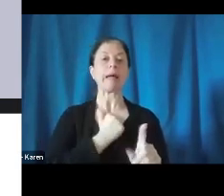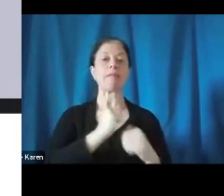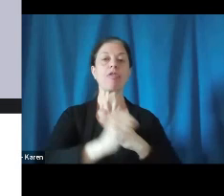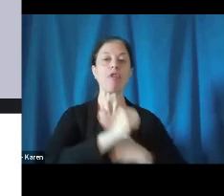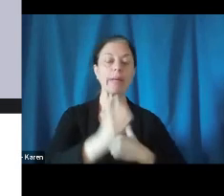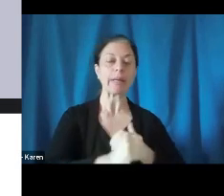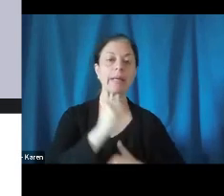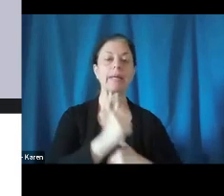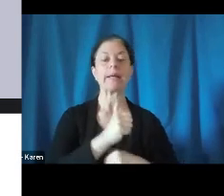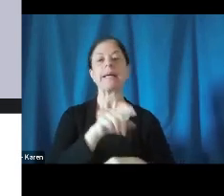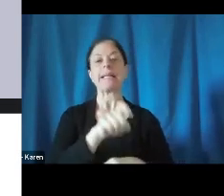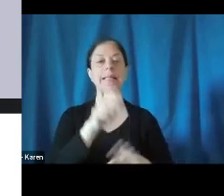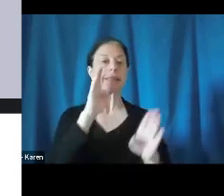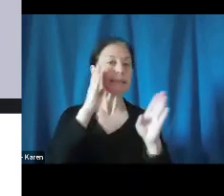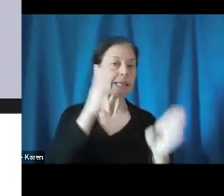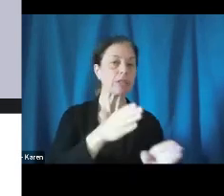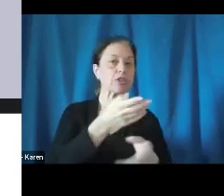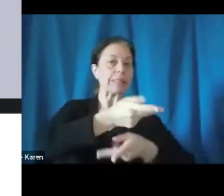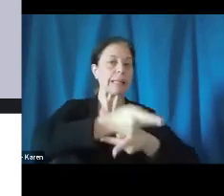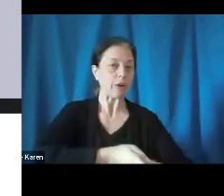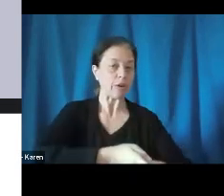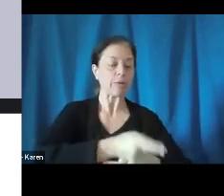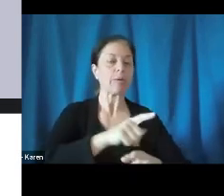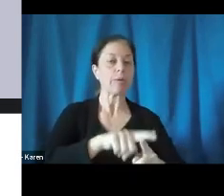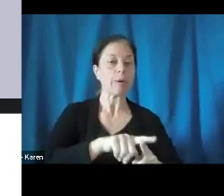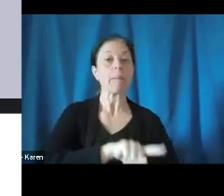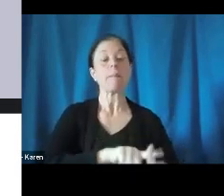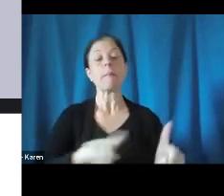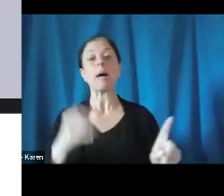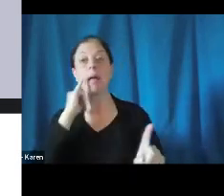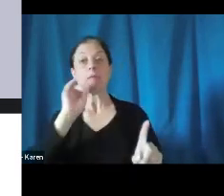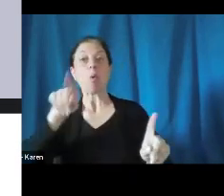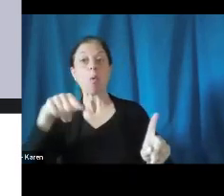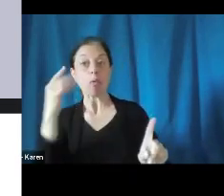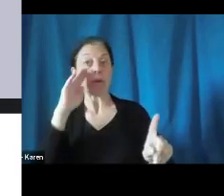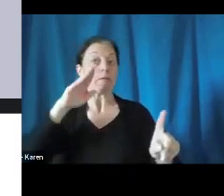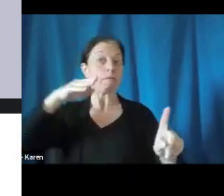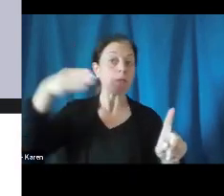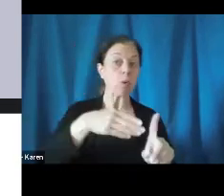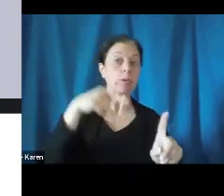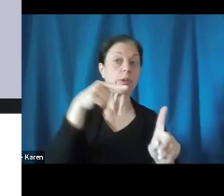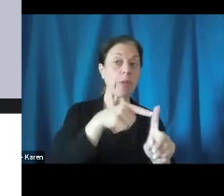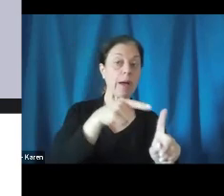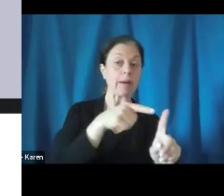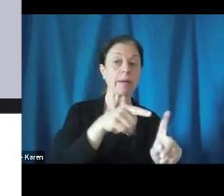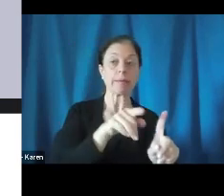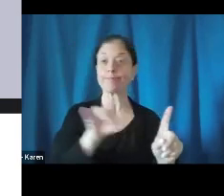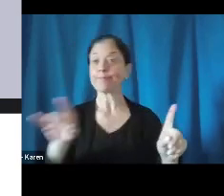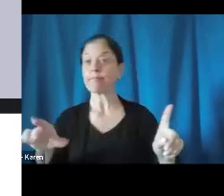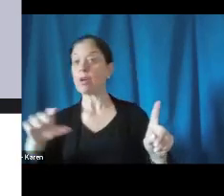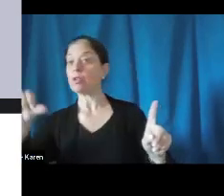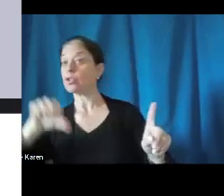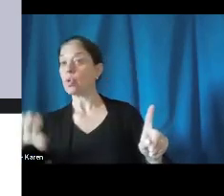rare disease or is actually something that is life threatening that needs attention and care.